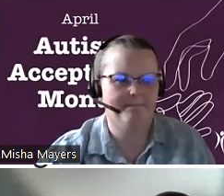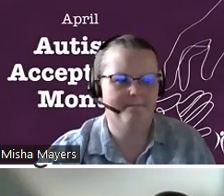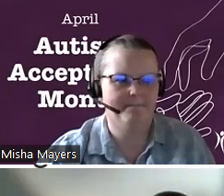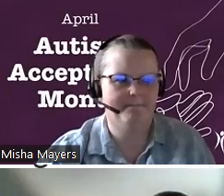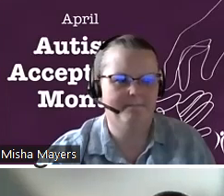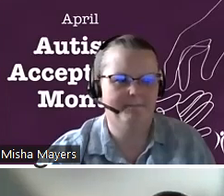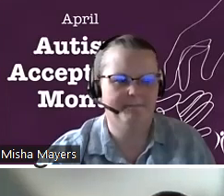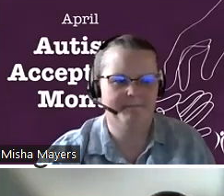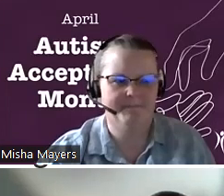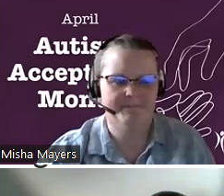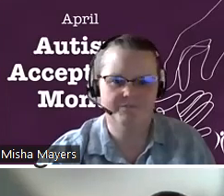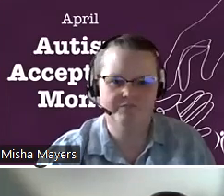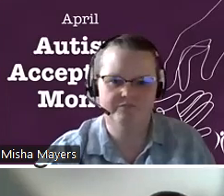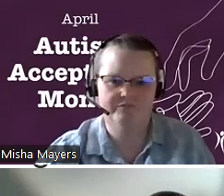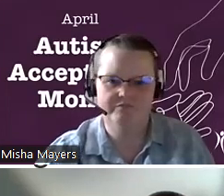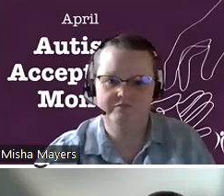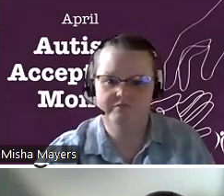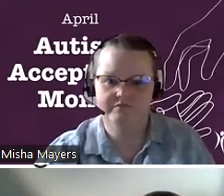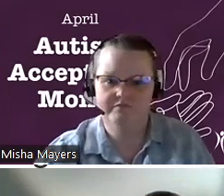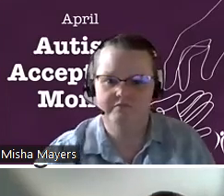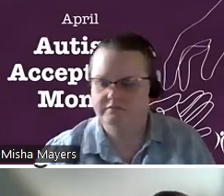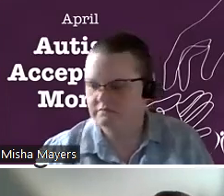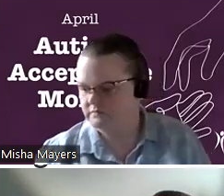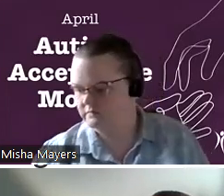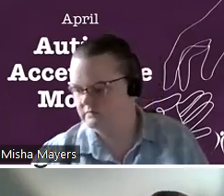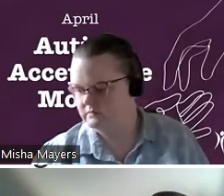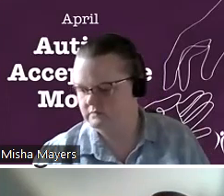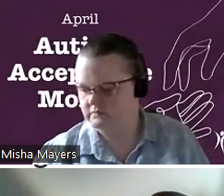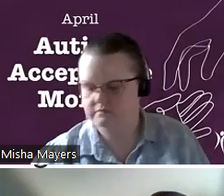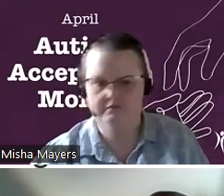THAT ARE HAPPENING WITH THE EMPLOYMENT RELATED DAYCARE PROGRAM.